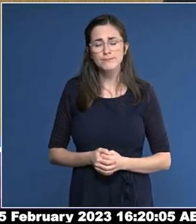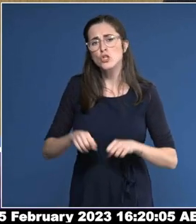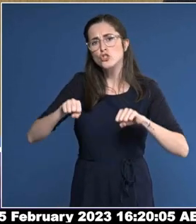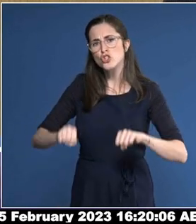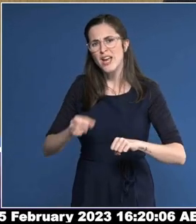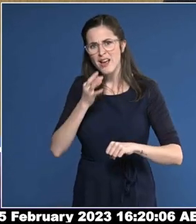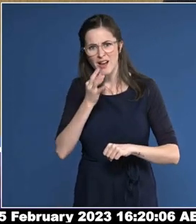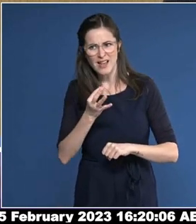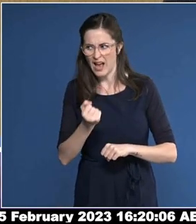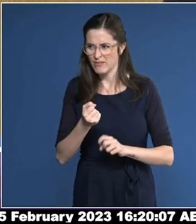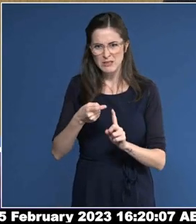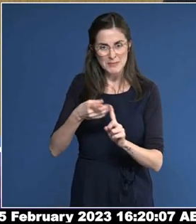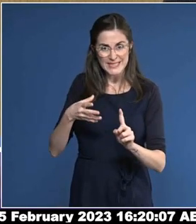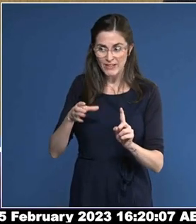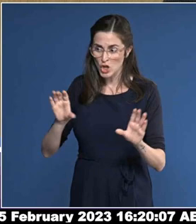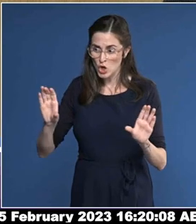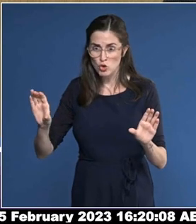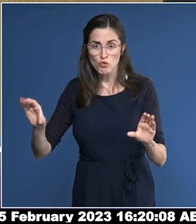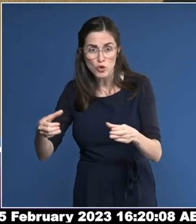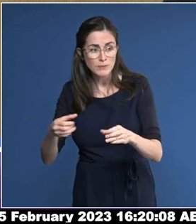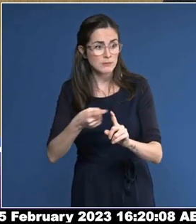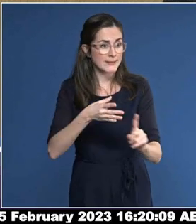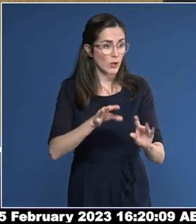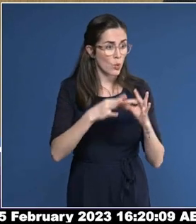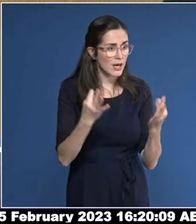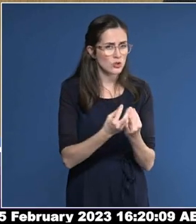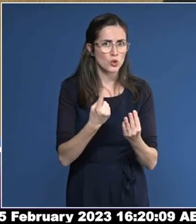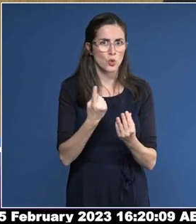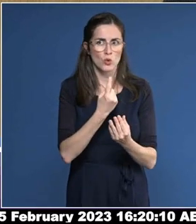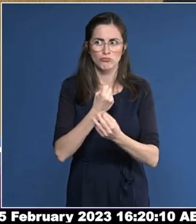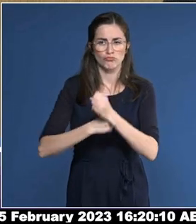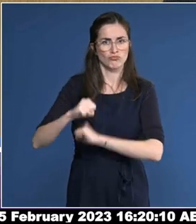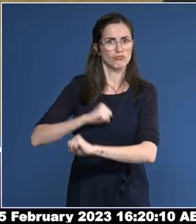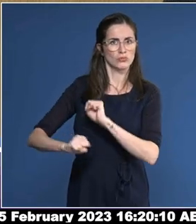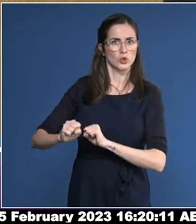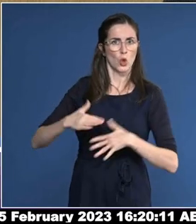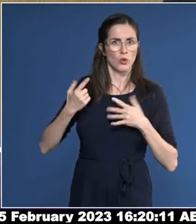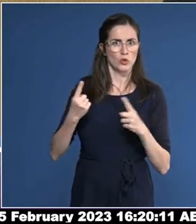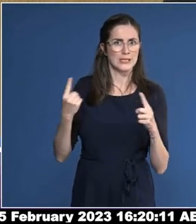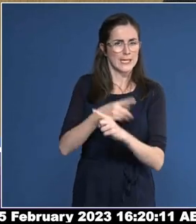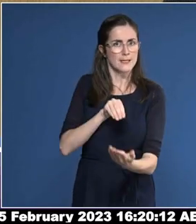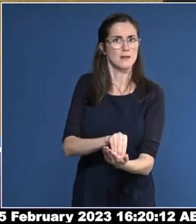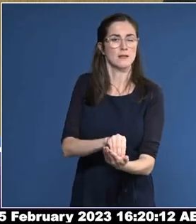We have had discussions with a number of organisations who deliver supports